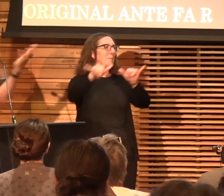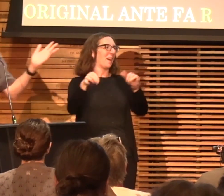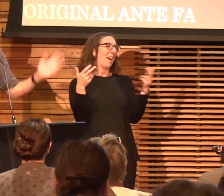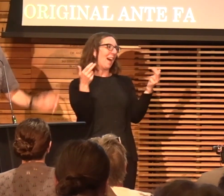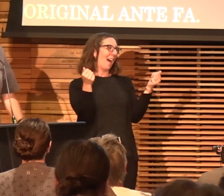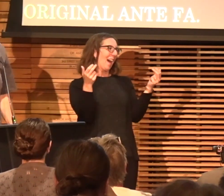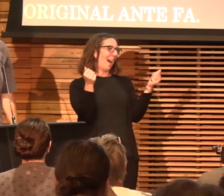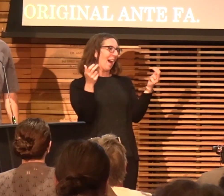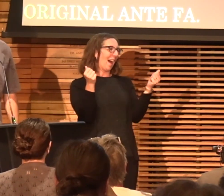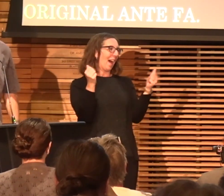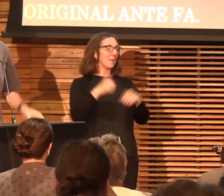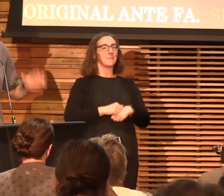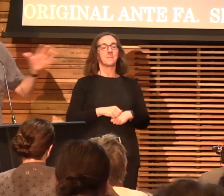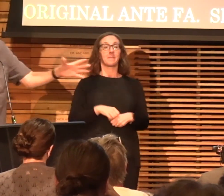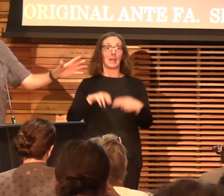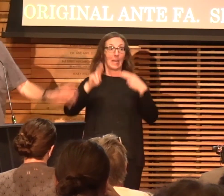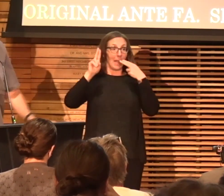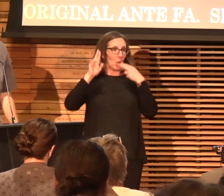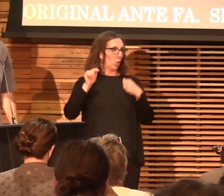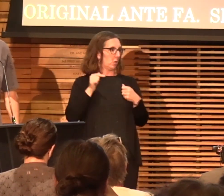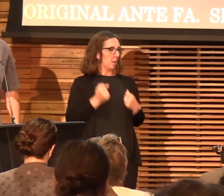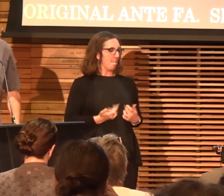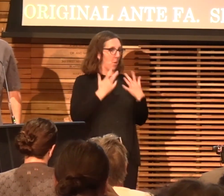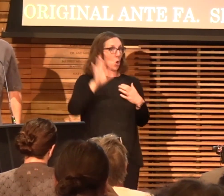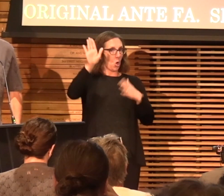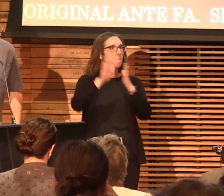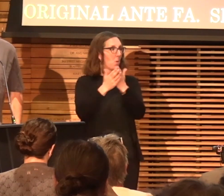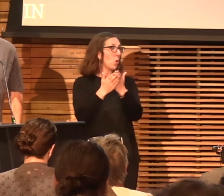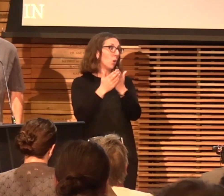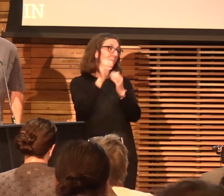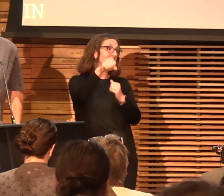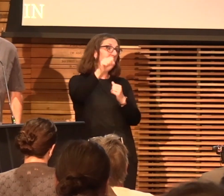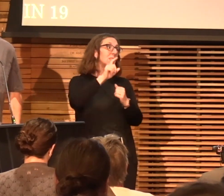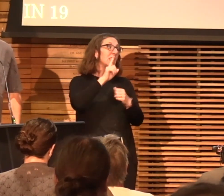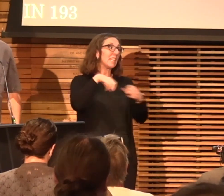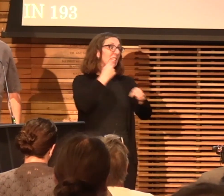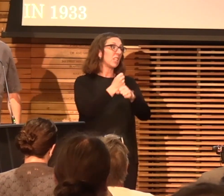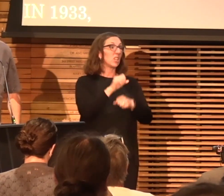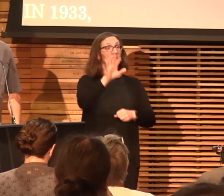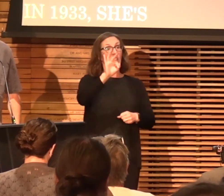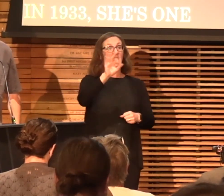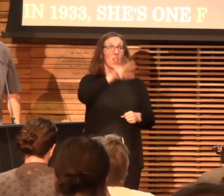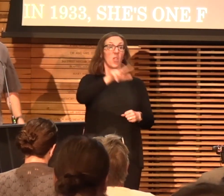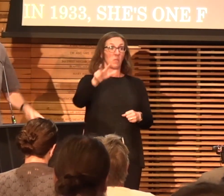Hitler burns her book in 1933. She's one of very few Americans